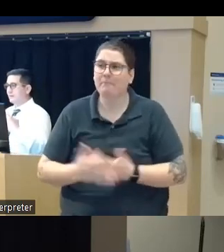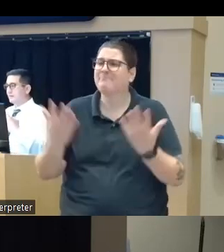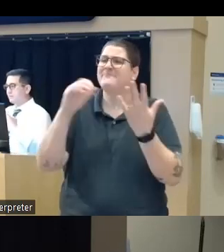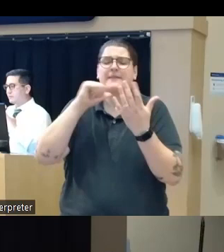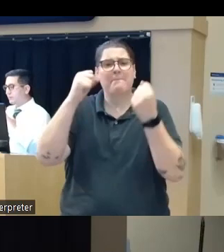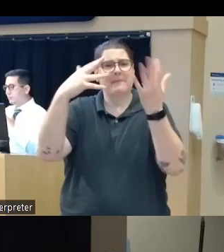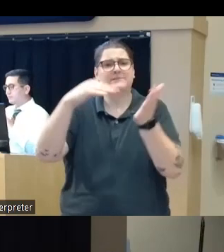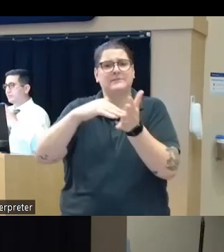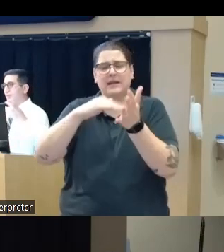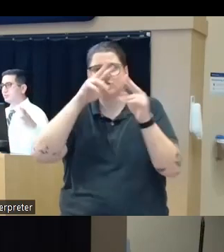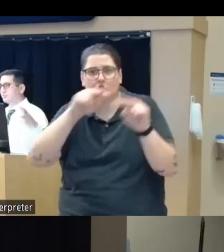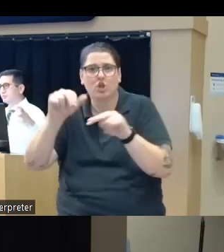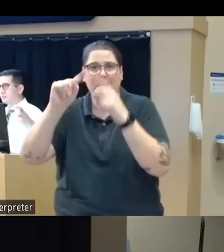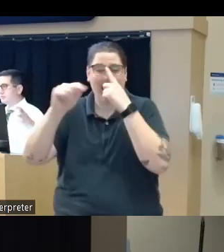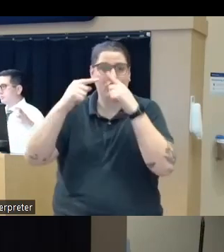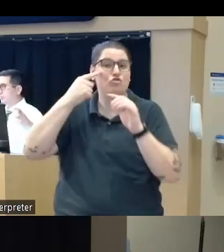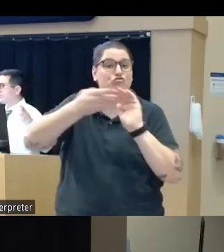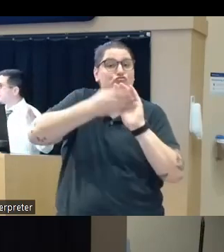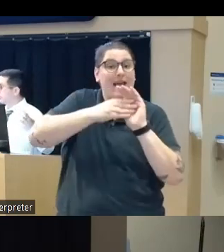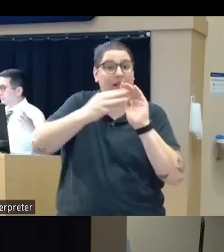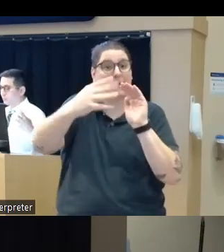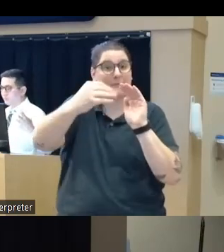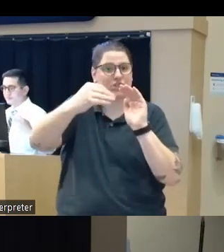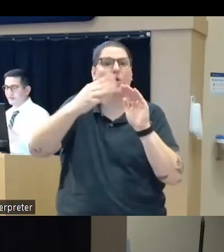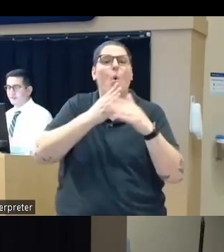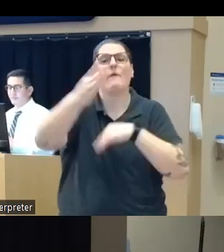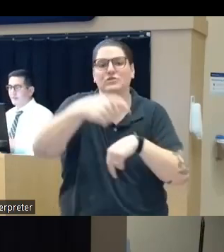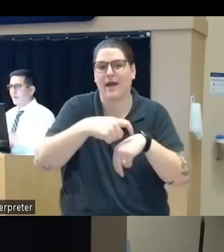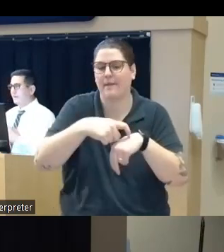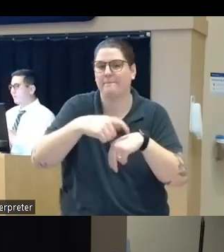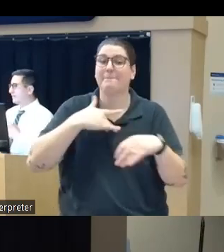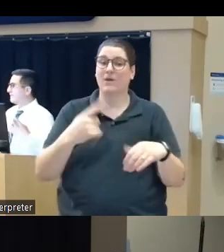that that have done retinal Imaging longitudinally so more than just one moment in time and that I've